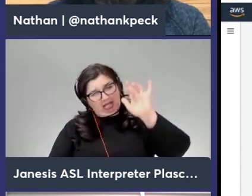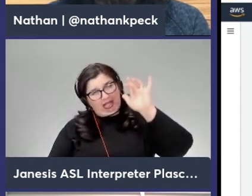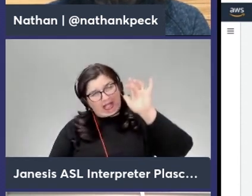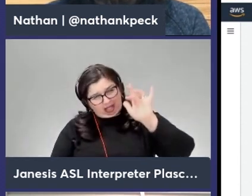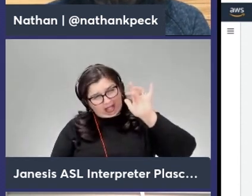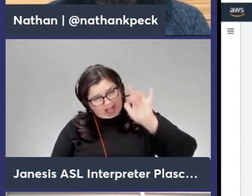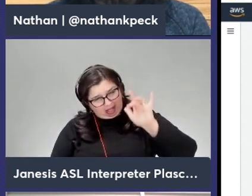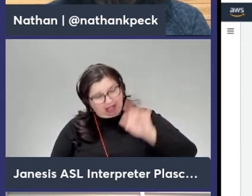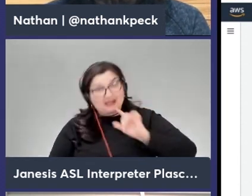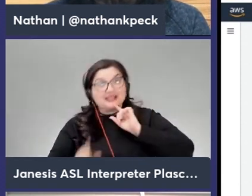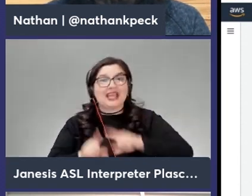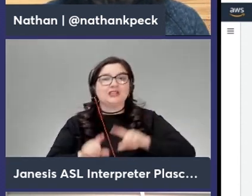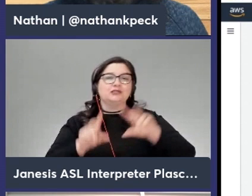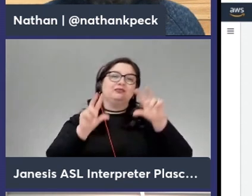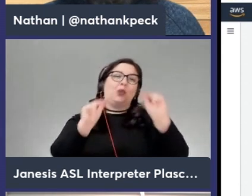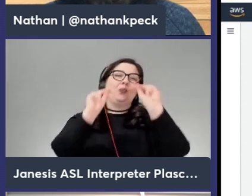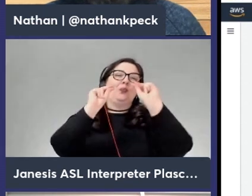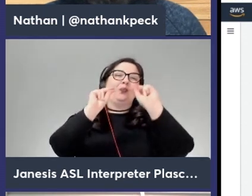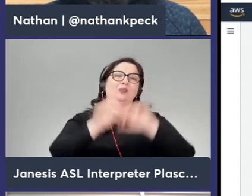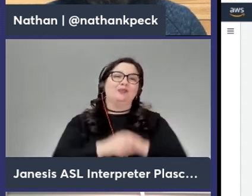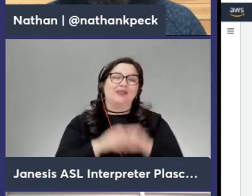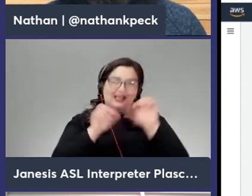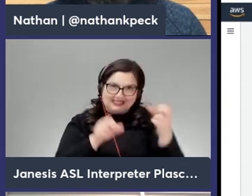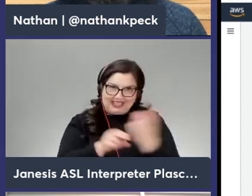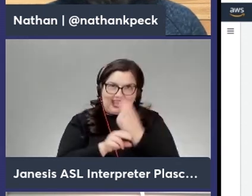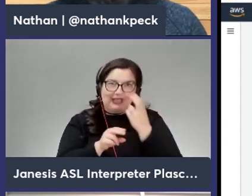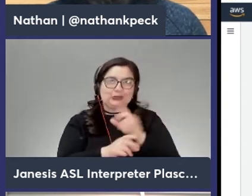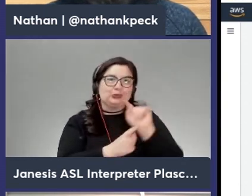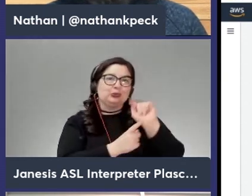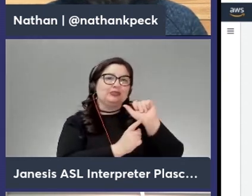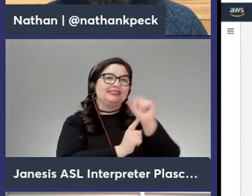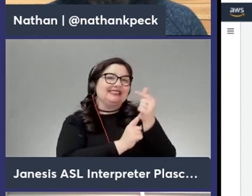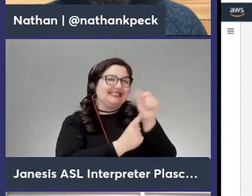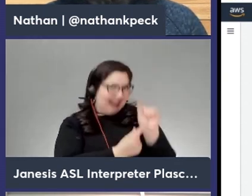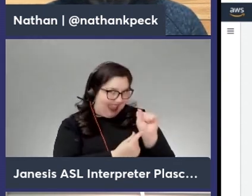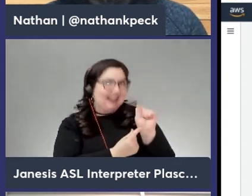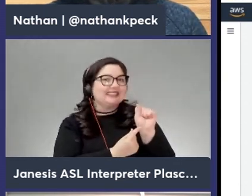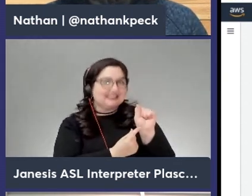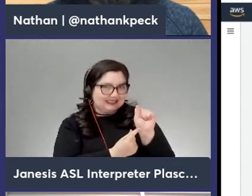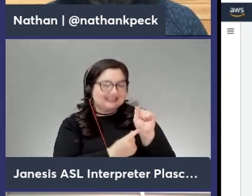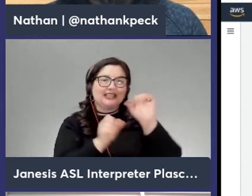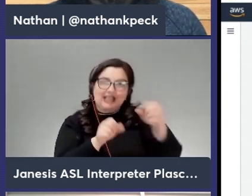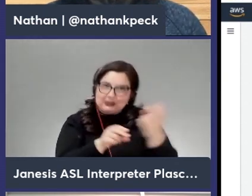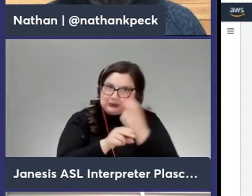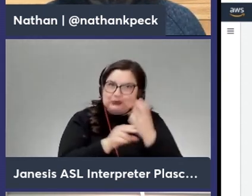The answer is no. So you can use tags for that. You can use your, you can tag your S3 buckets